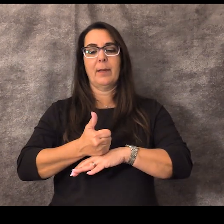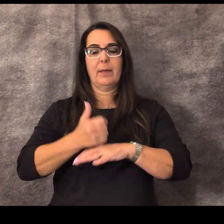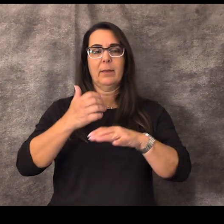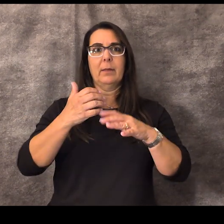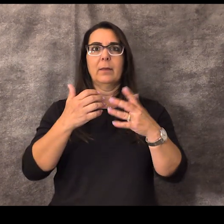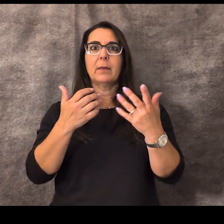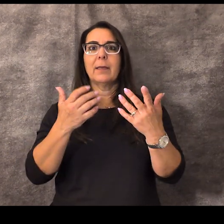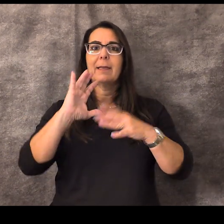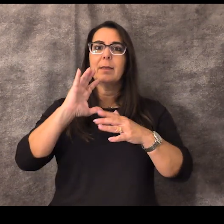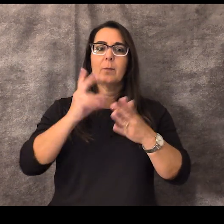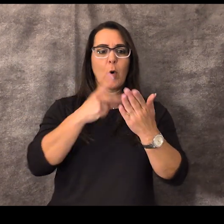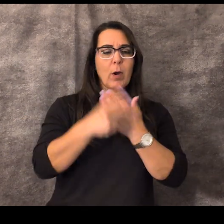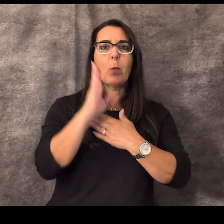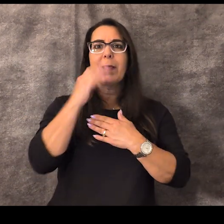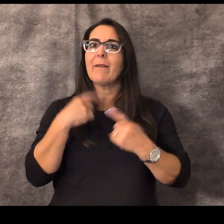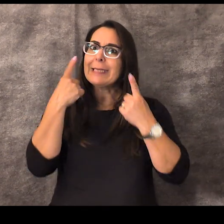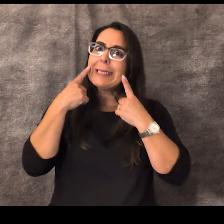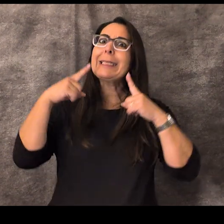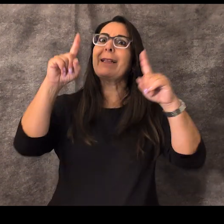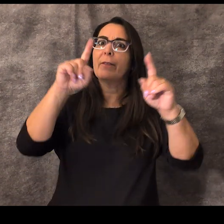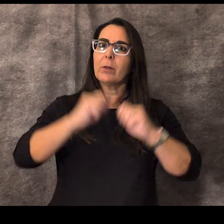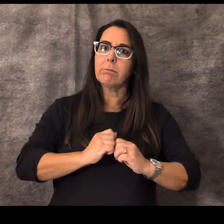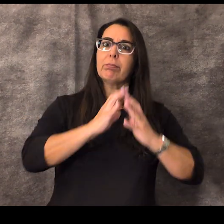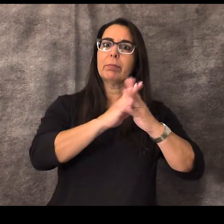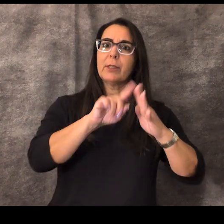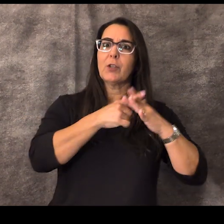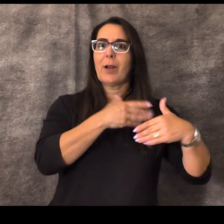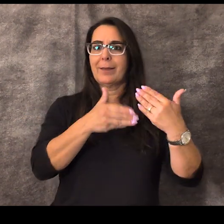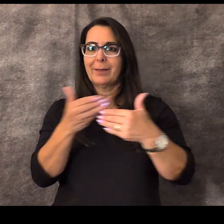and these are big systems, lots of deep changes happening.